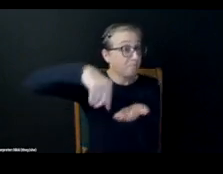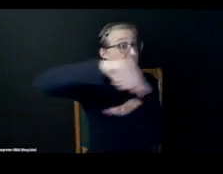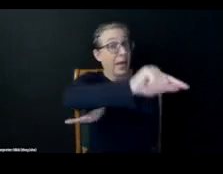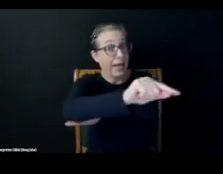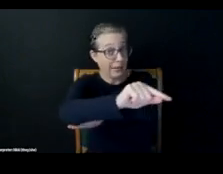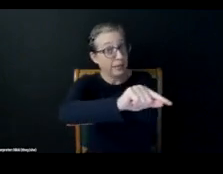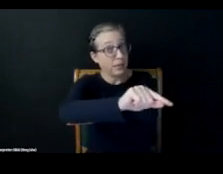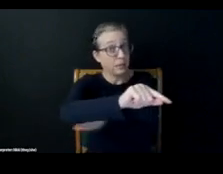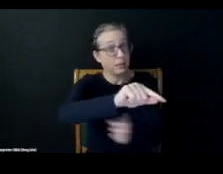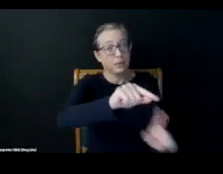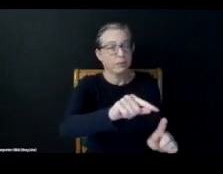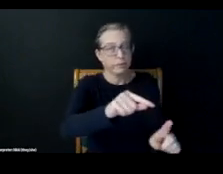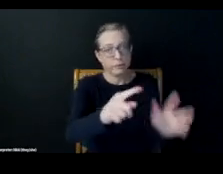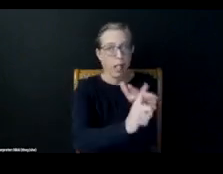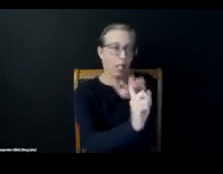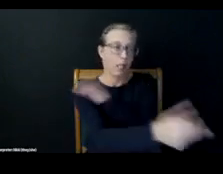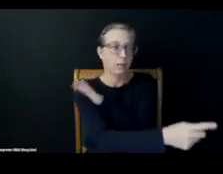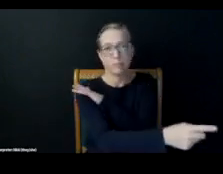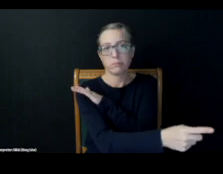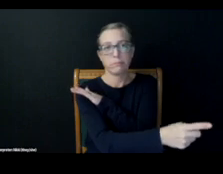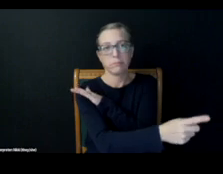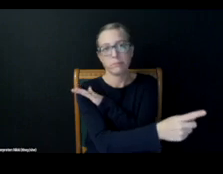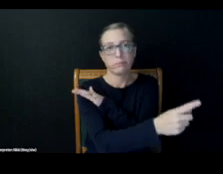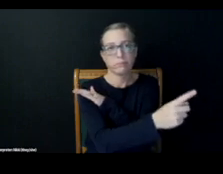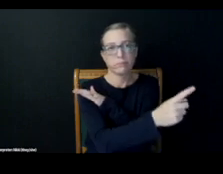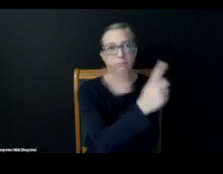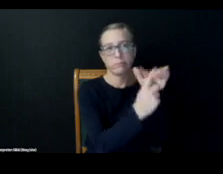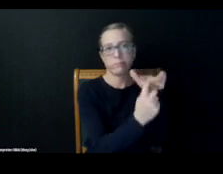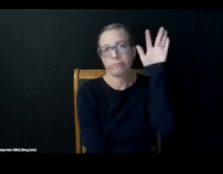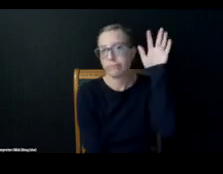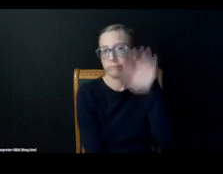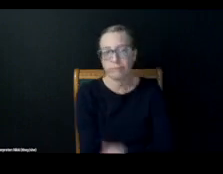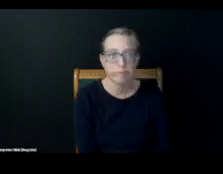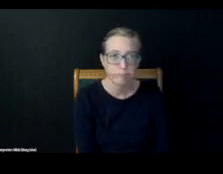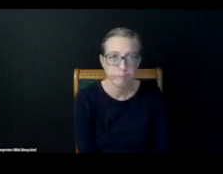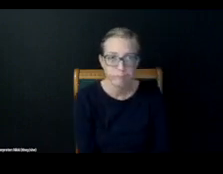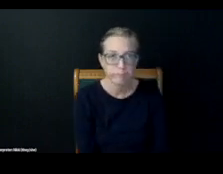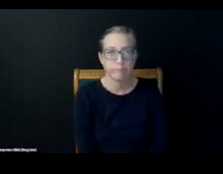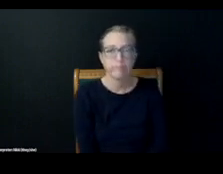So we tried, from the very beginning,